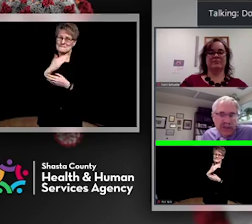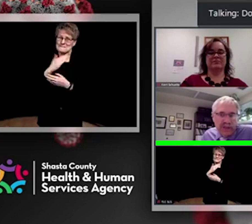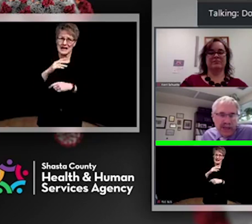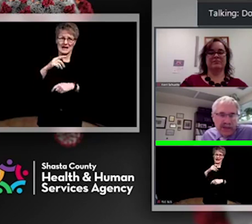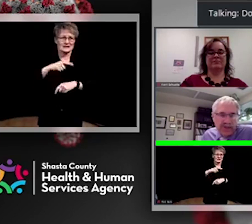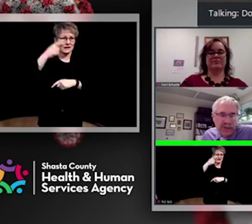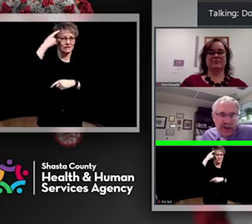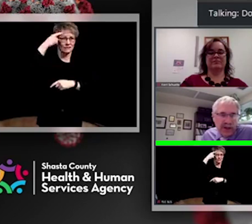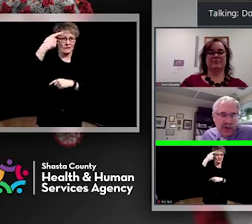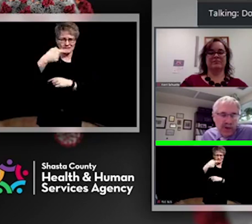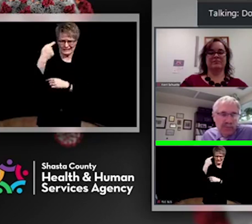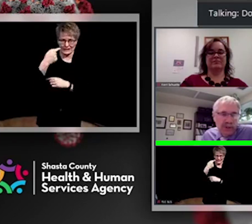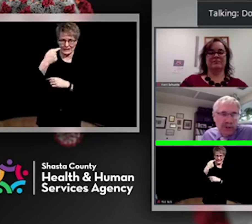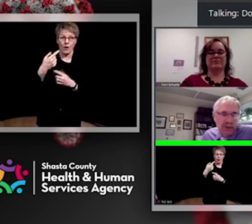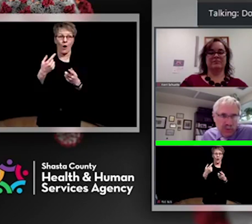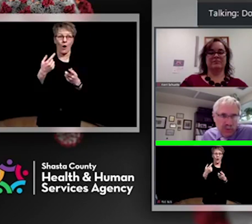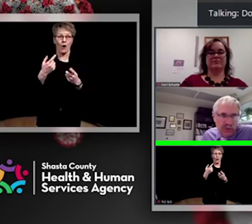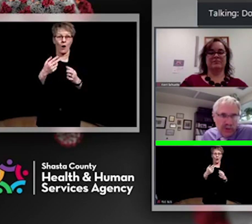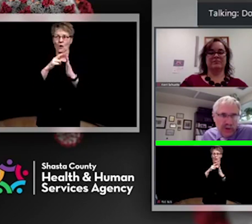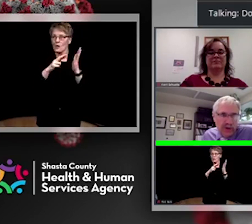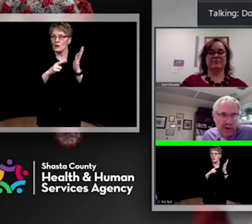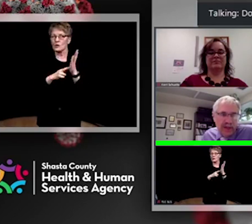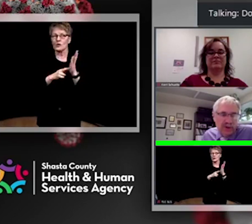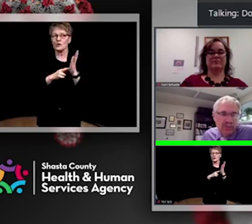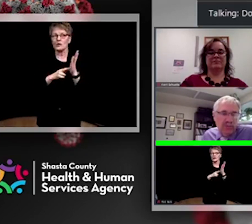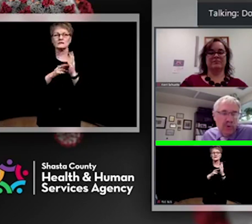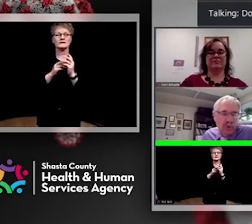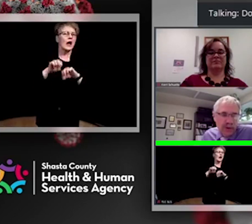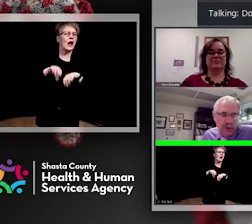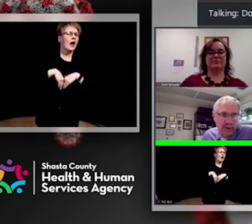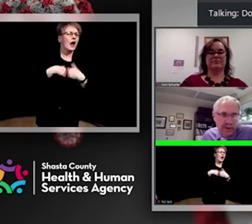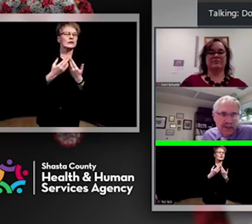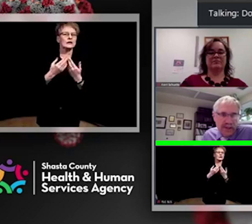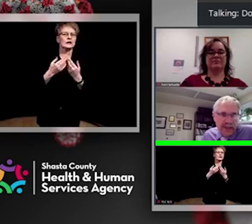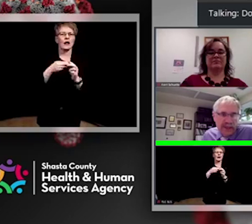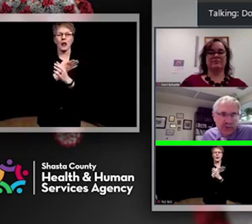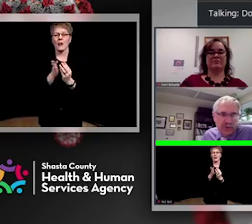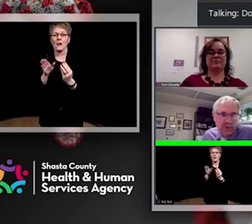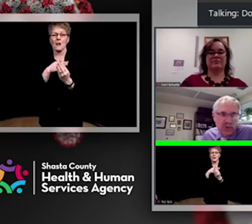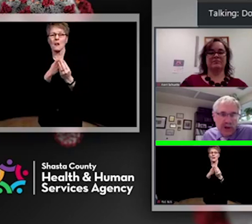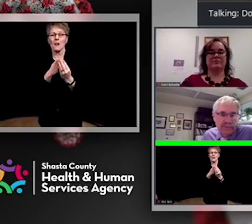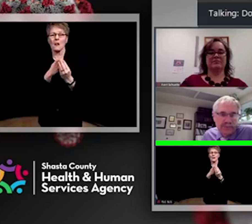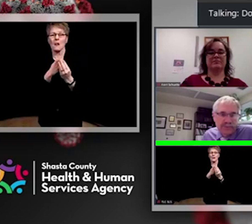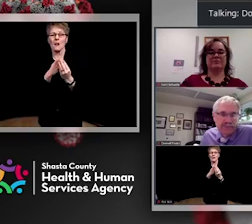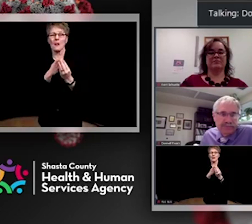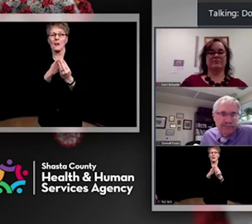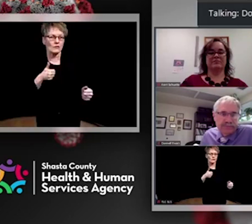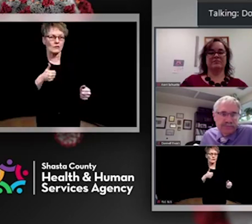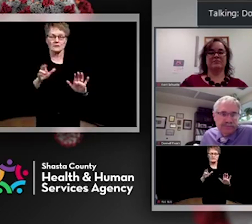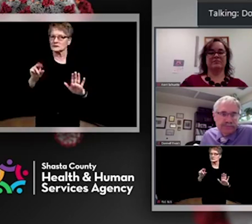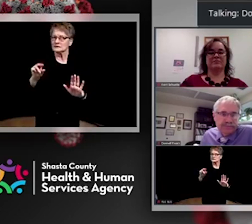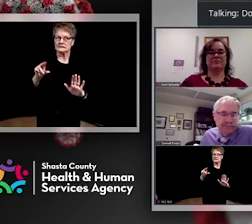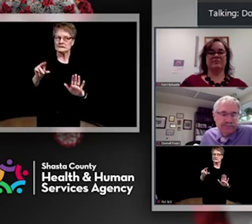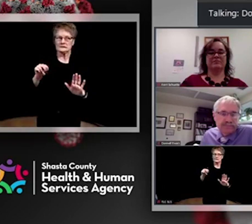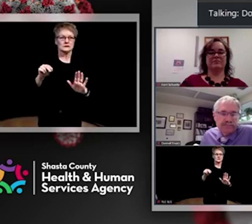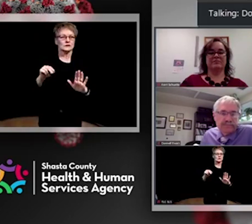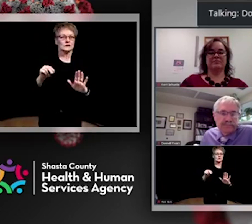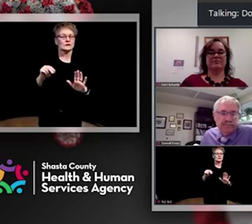all to be asking, "how can we go beyond the rules? How can I do more, not less than what's required?"